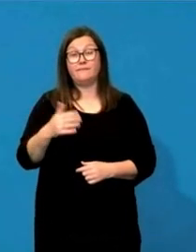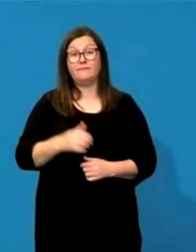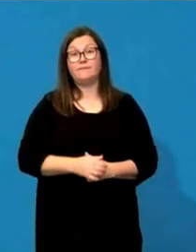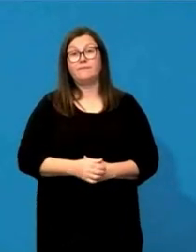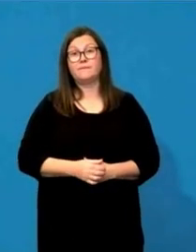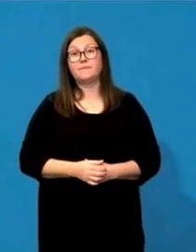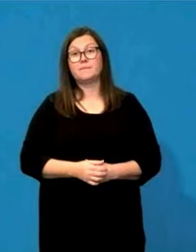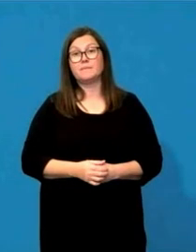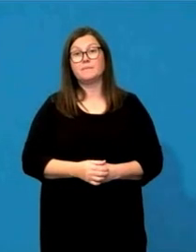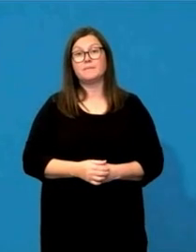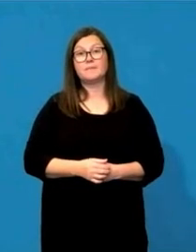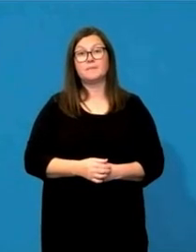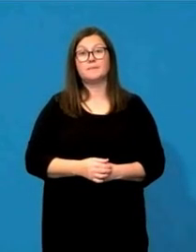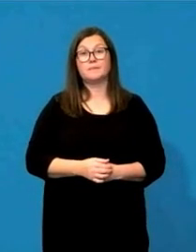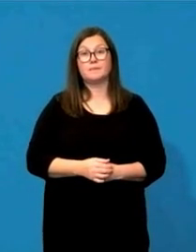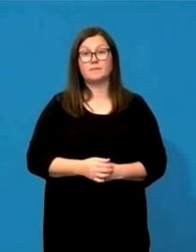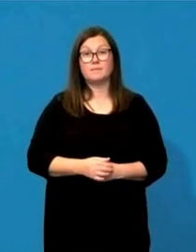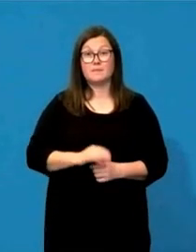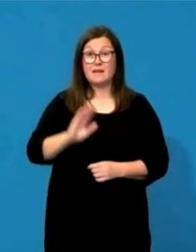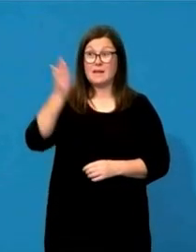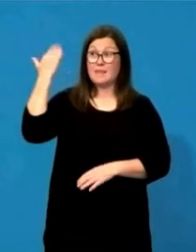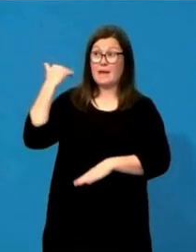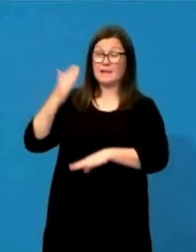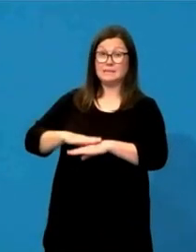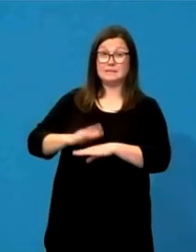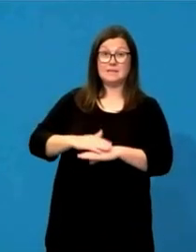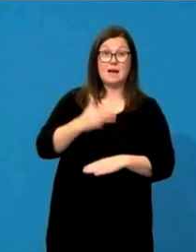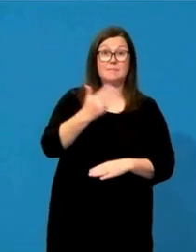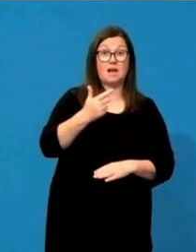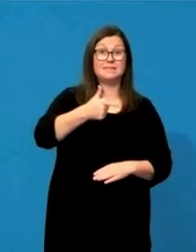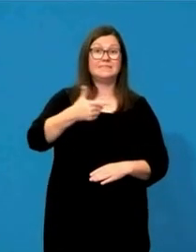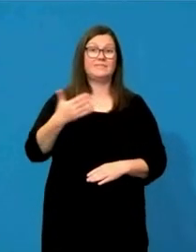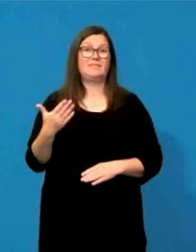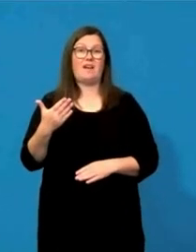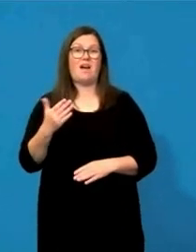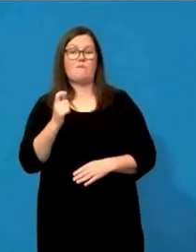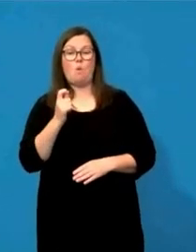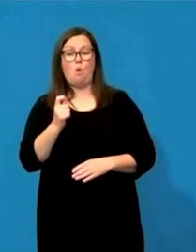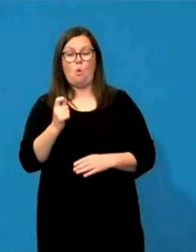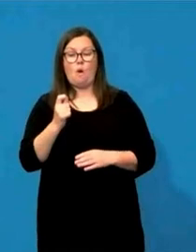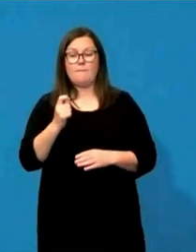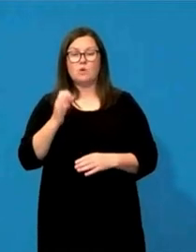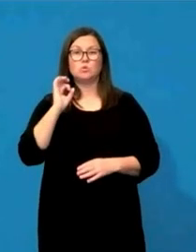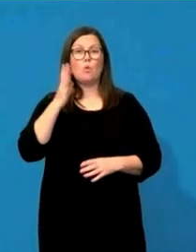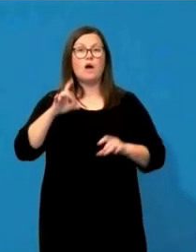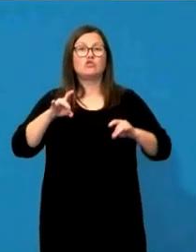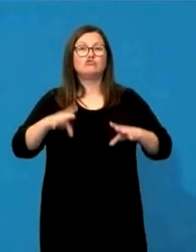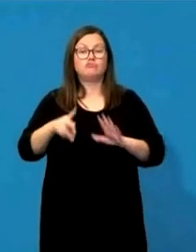at the end of the White Australia policy, when Indigenous people was able to go back on